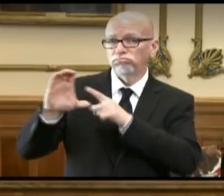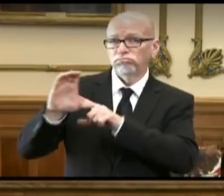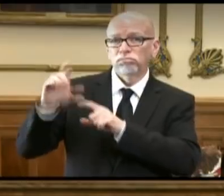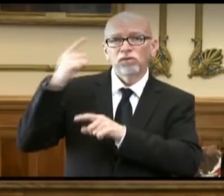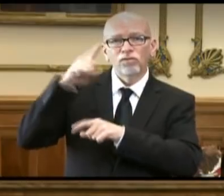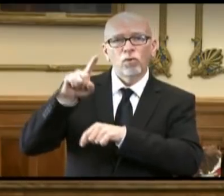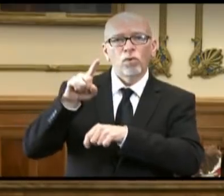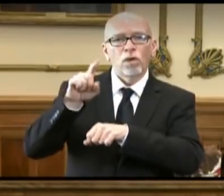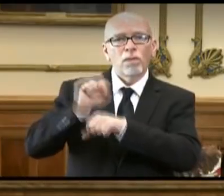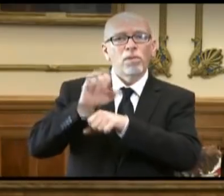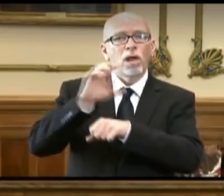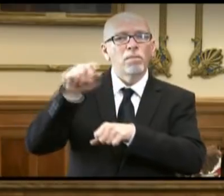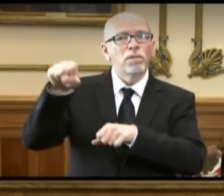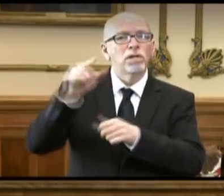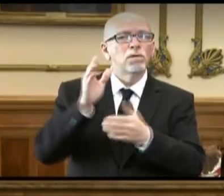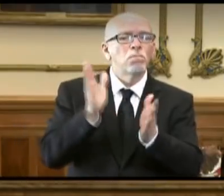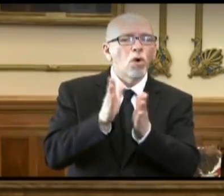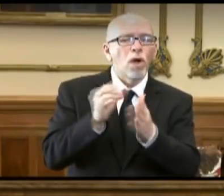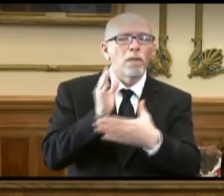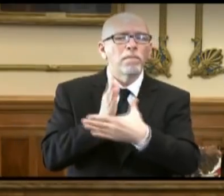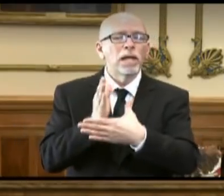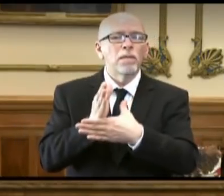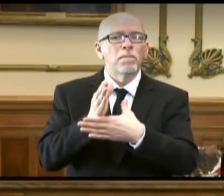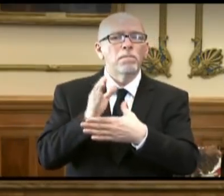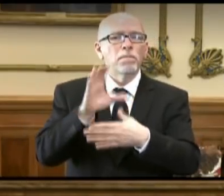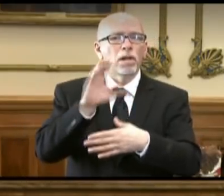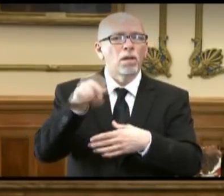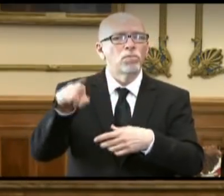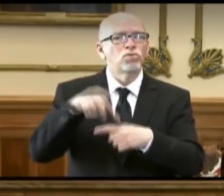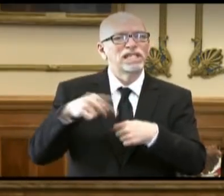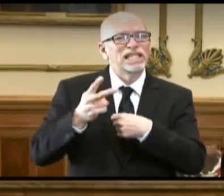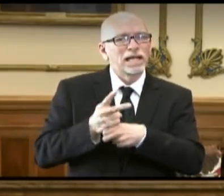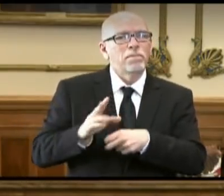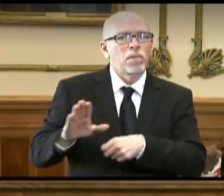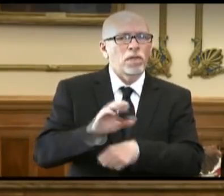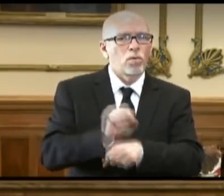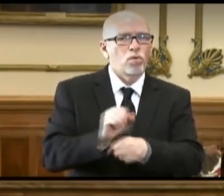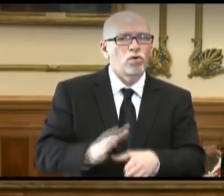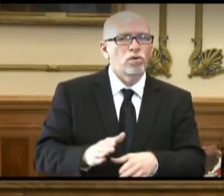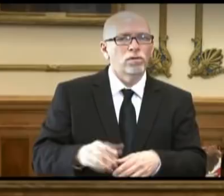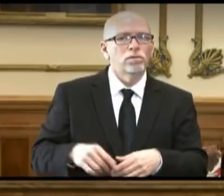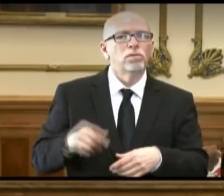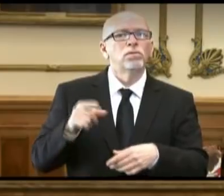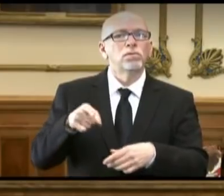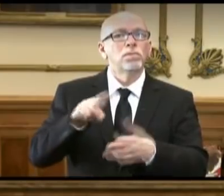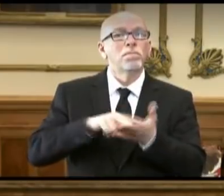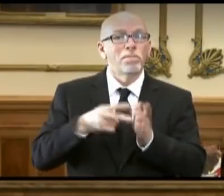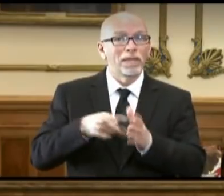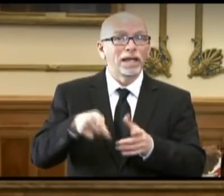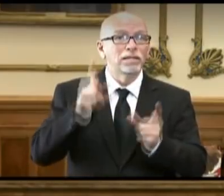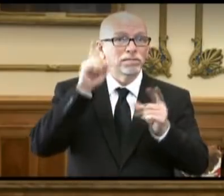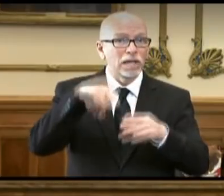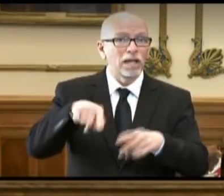ANYWHERE IN THE COUNTRY. THE CARES ACT, $349 BILLION HAS BEEN SET ASIDE FOR SMALL AND